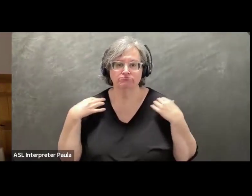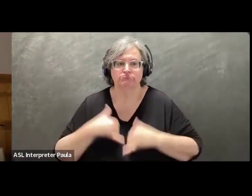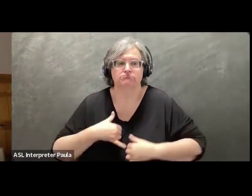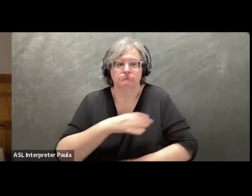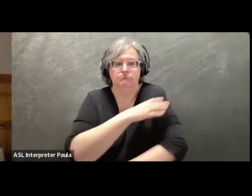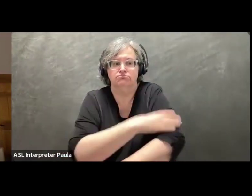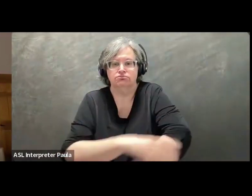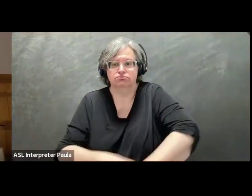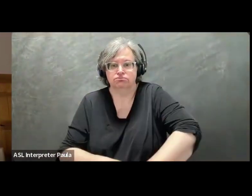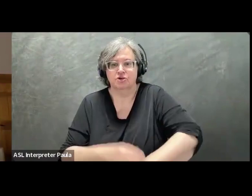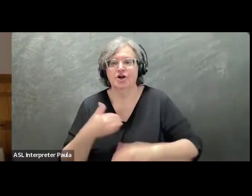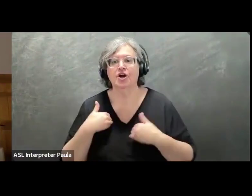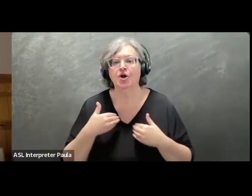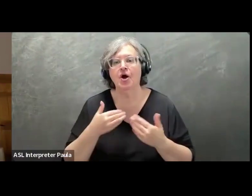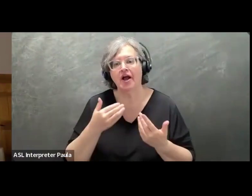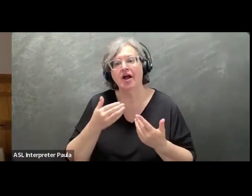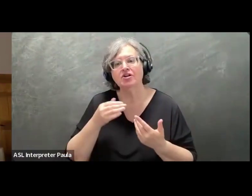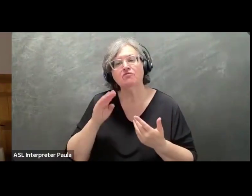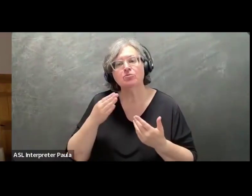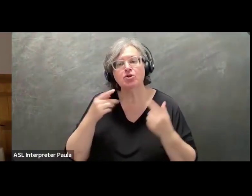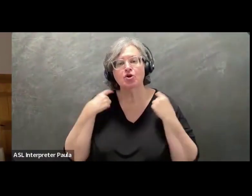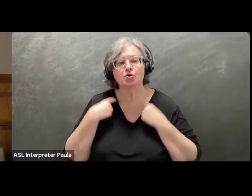have on a turquoise blue necklace that's made of very